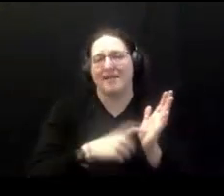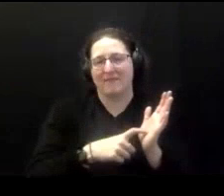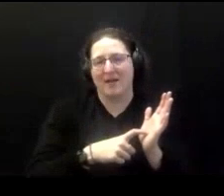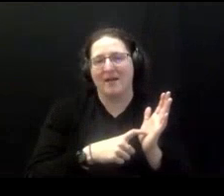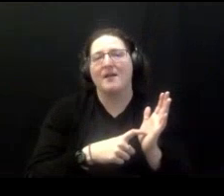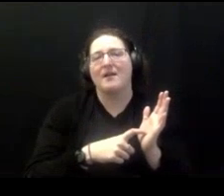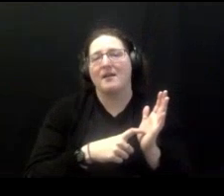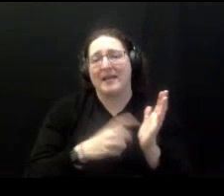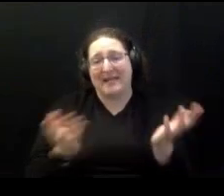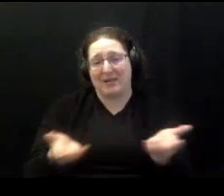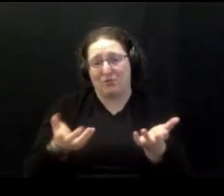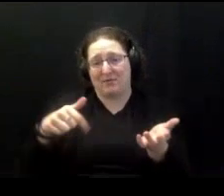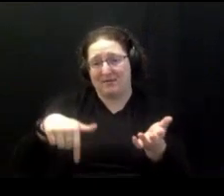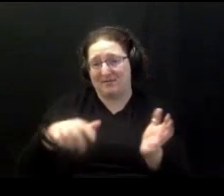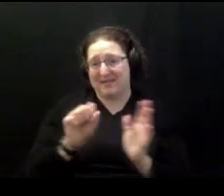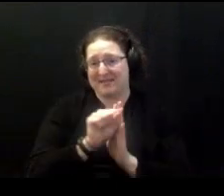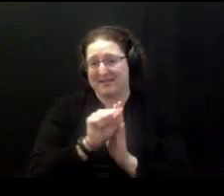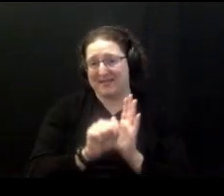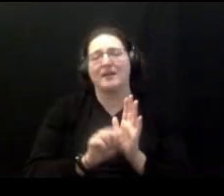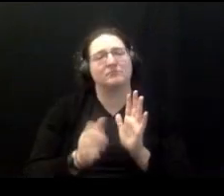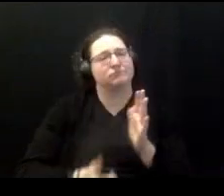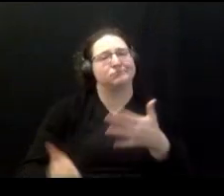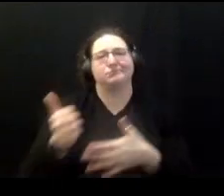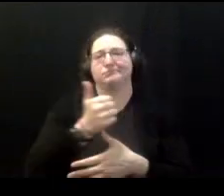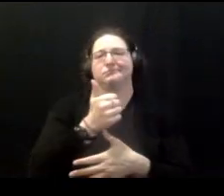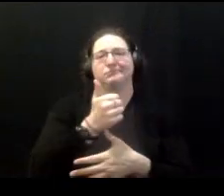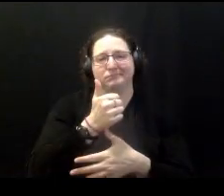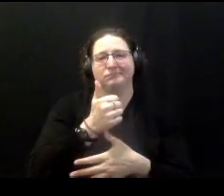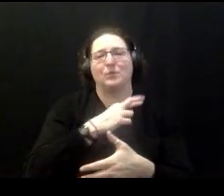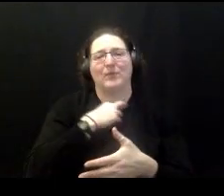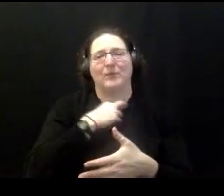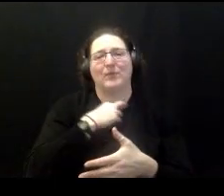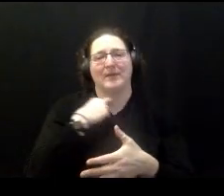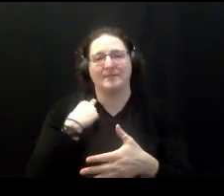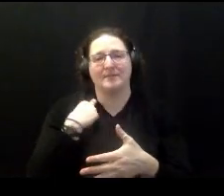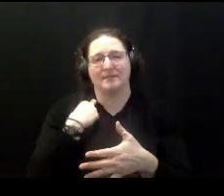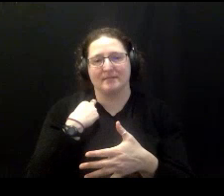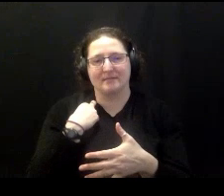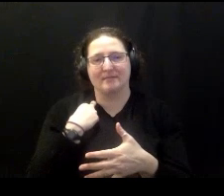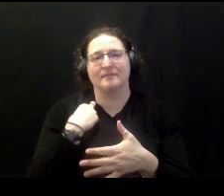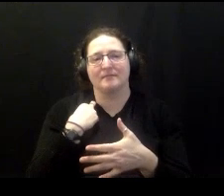in the state as posing the highest risk among this set of threats and hazards to Rhode Island.